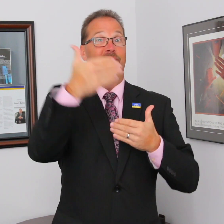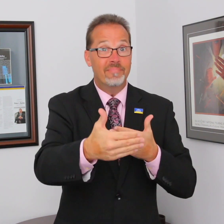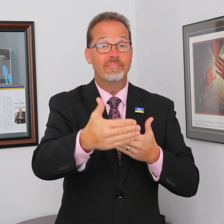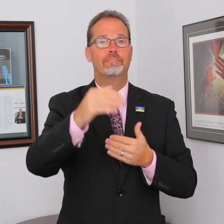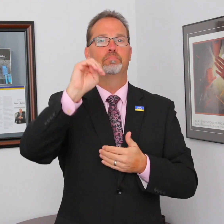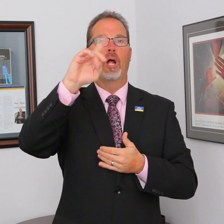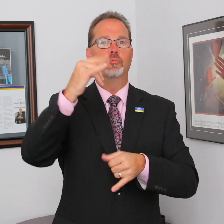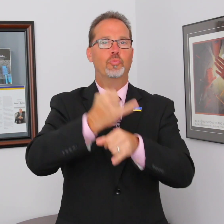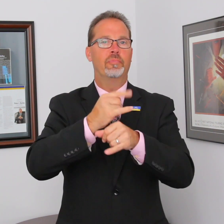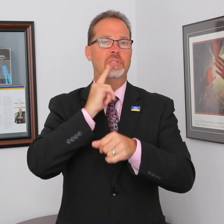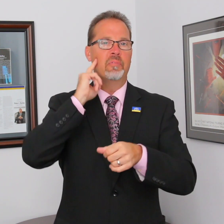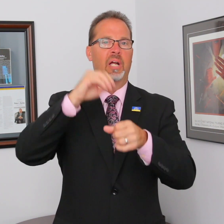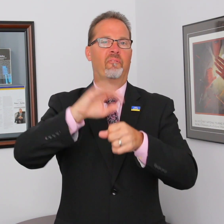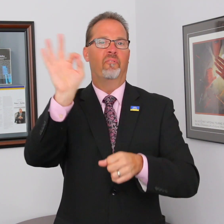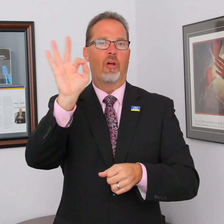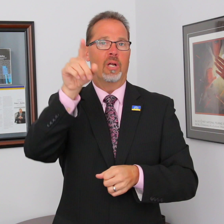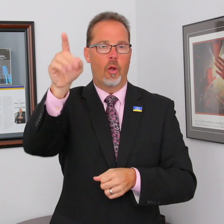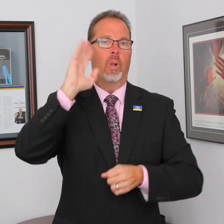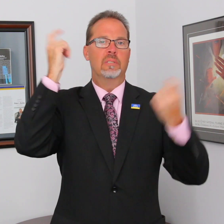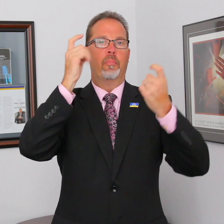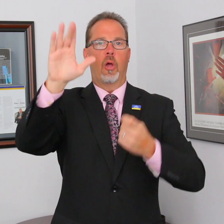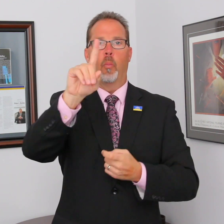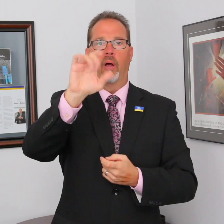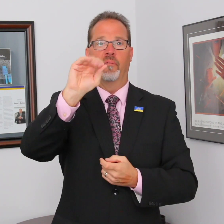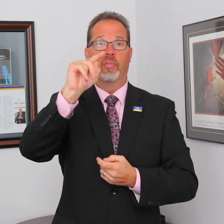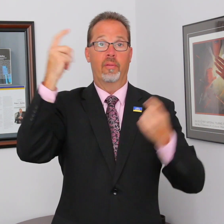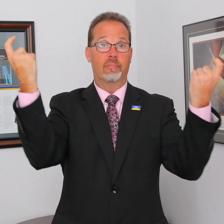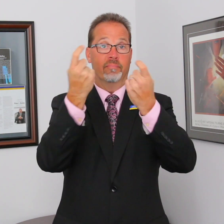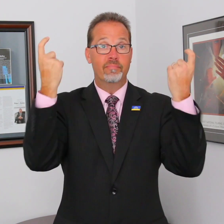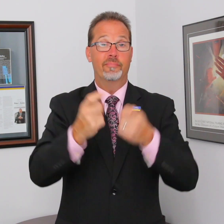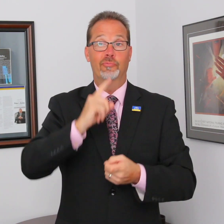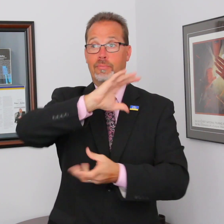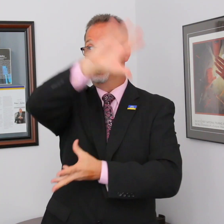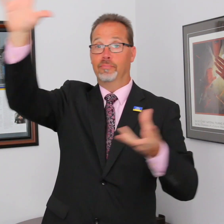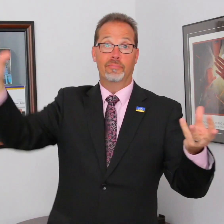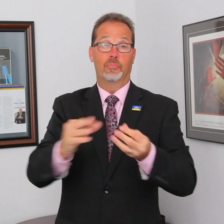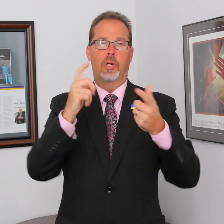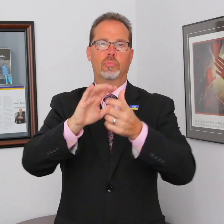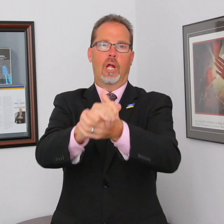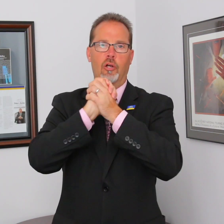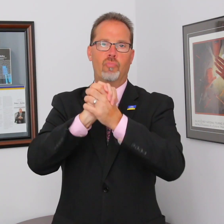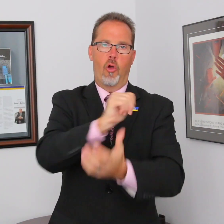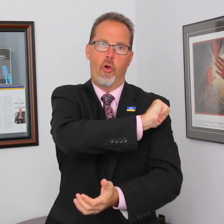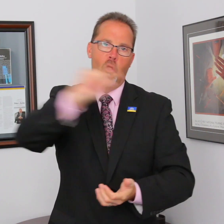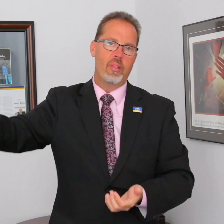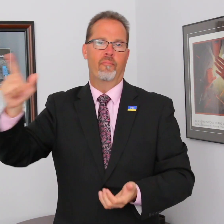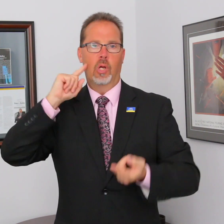anniversary and coming up we have the Maryland School for the Deaf in Frederick celebrating their 150th anniversary. To all of these